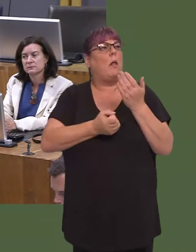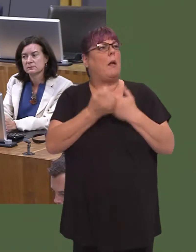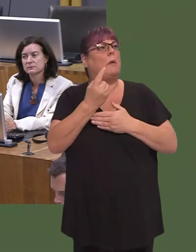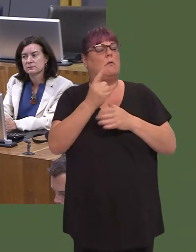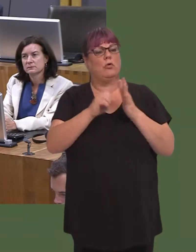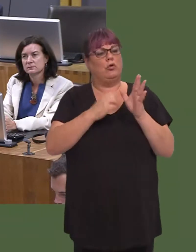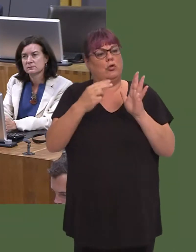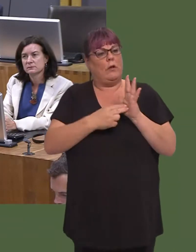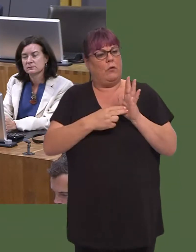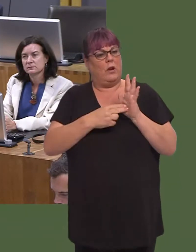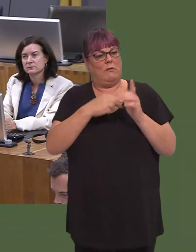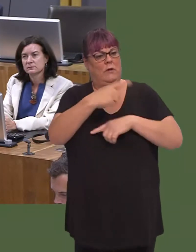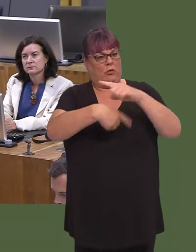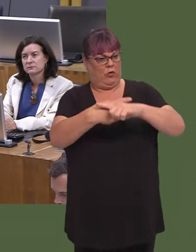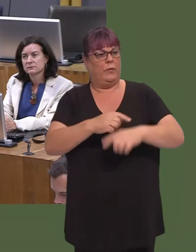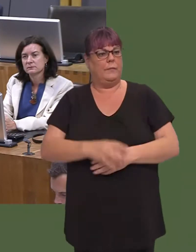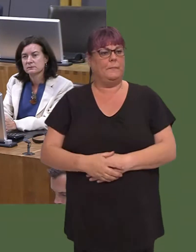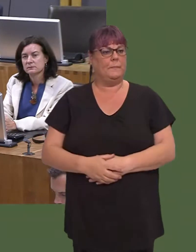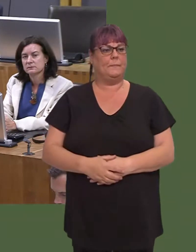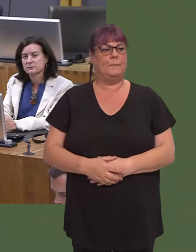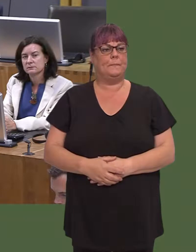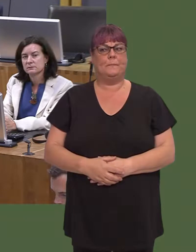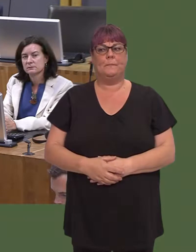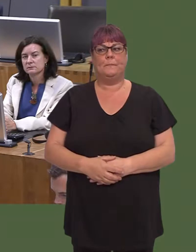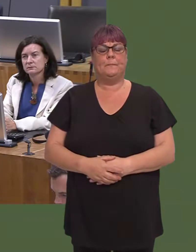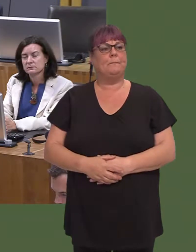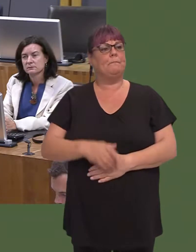10 per cent drop from EU countries coming to Welsh universities. Yet, England, Scotland